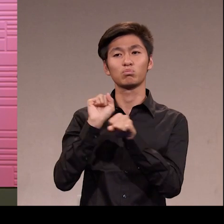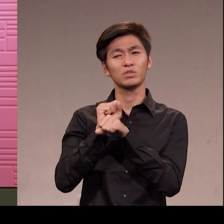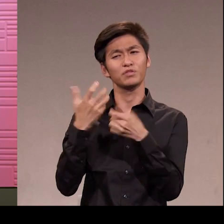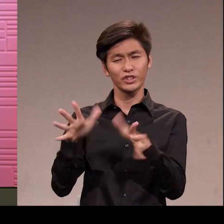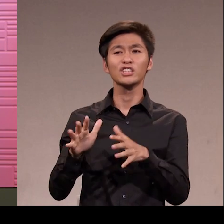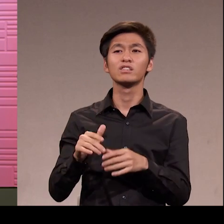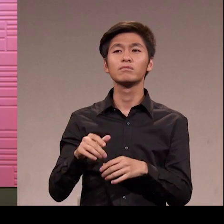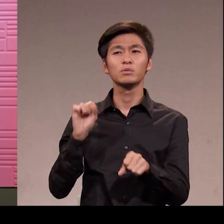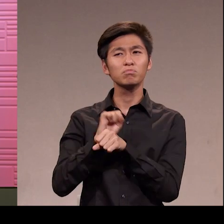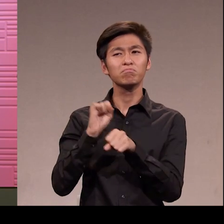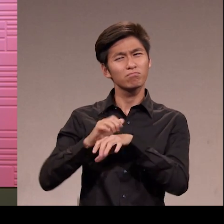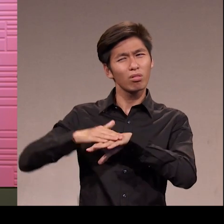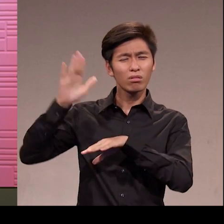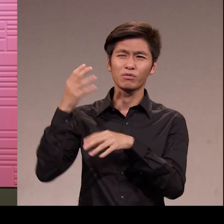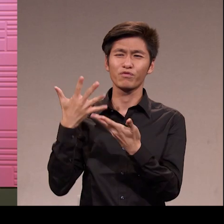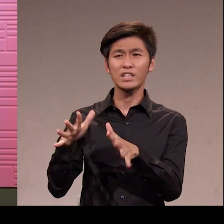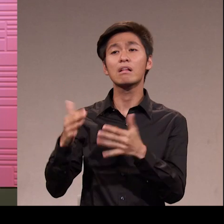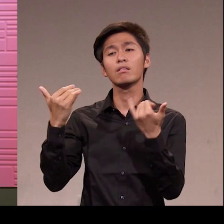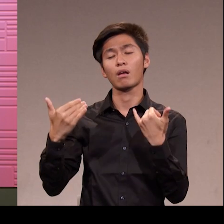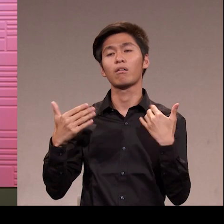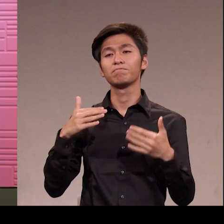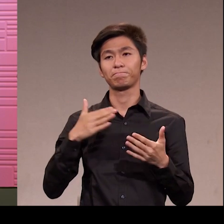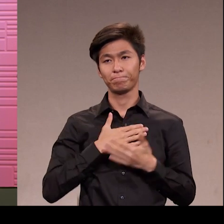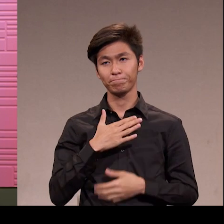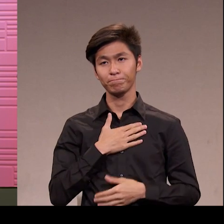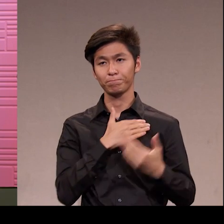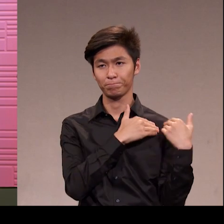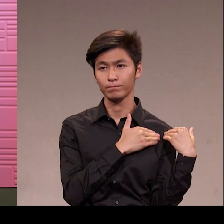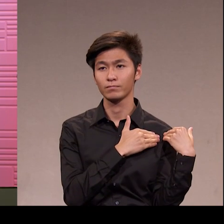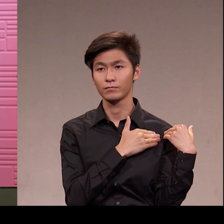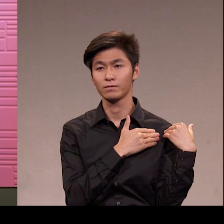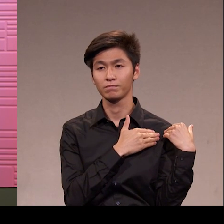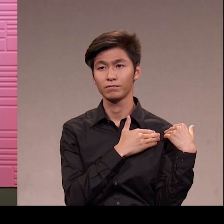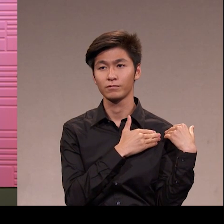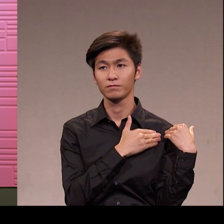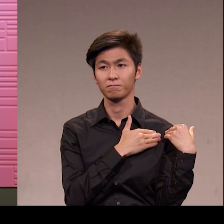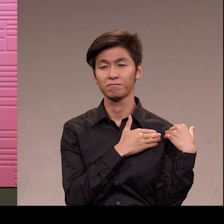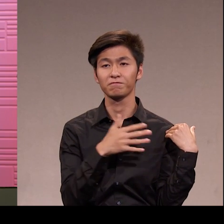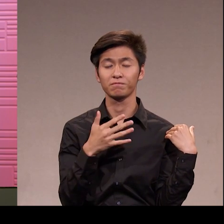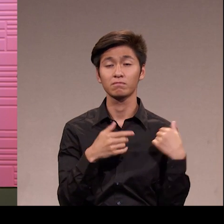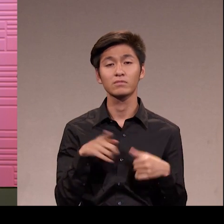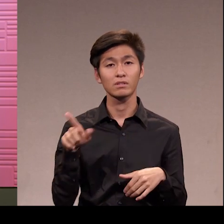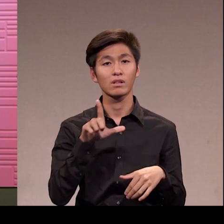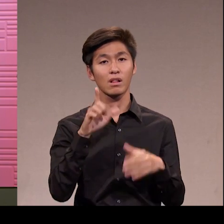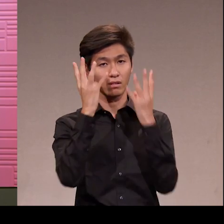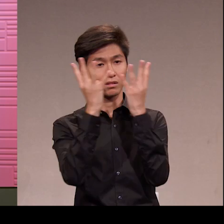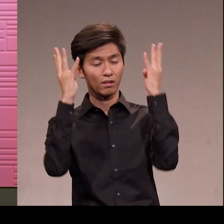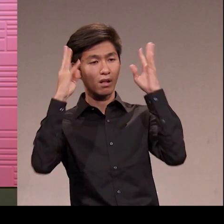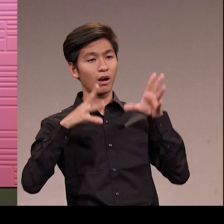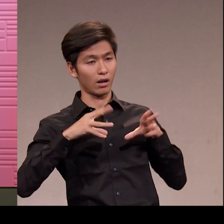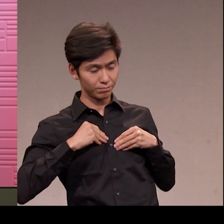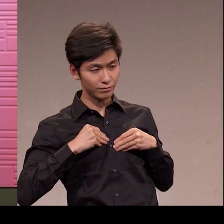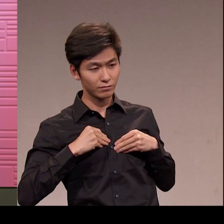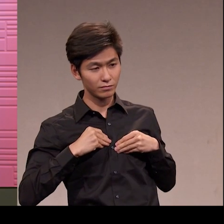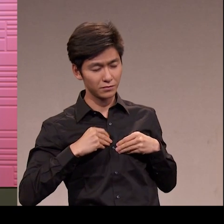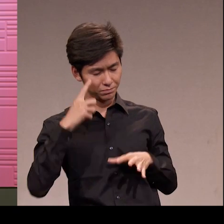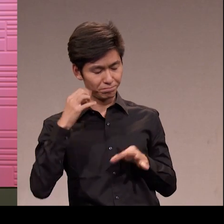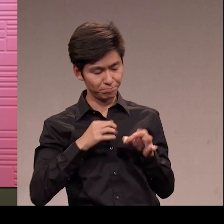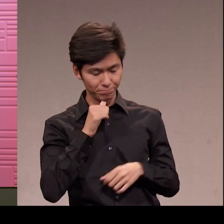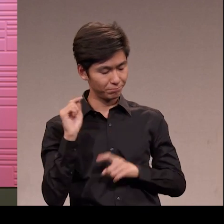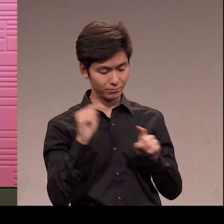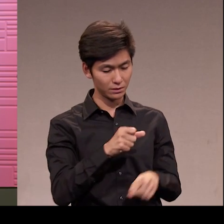Now, it's our job to do it." Mr Lee took my advice and decided not to speak.